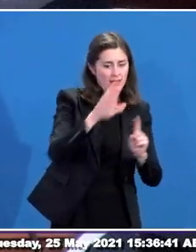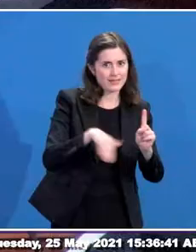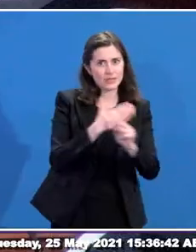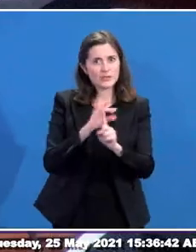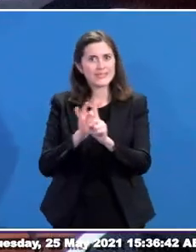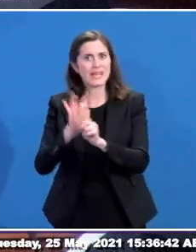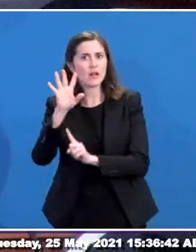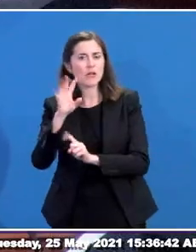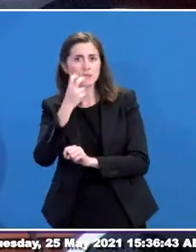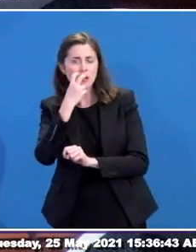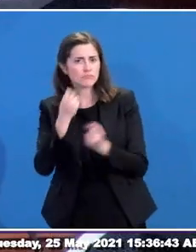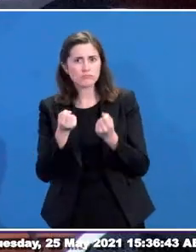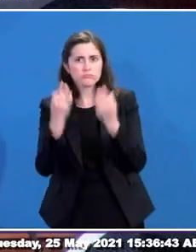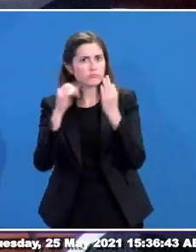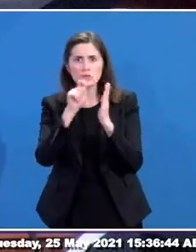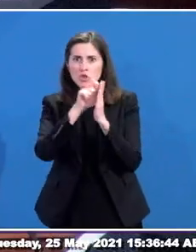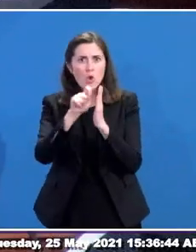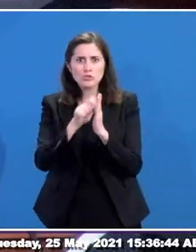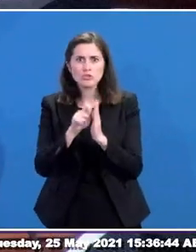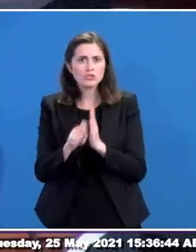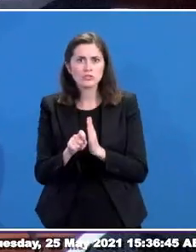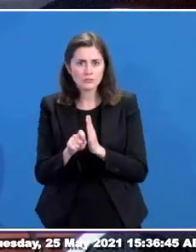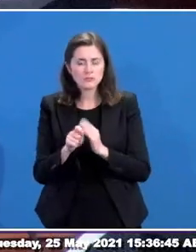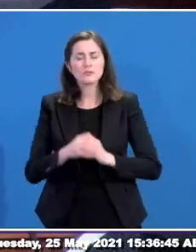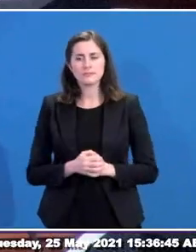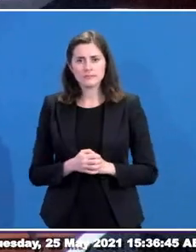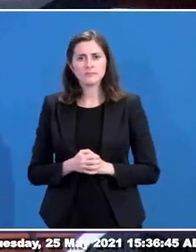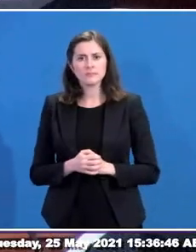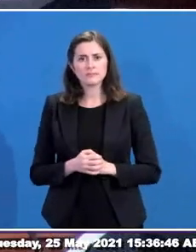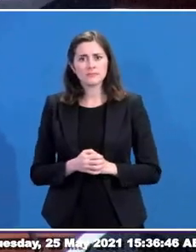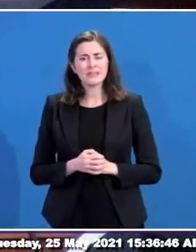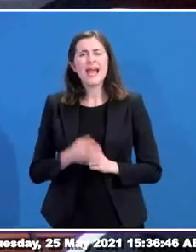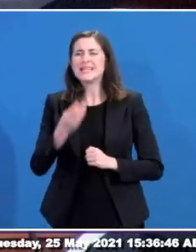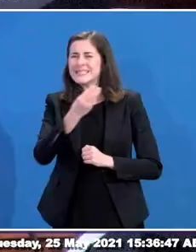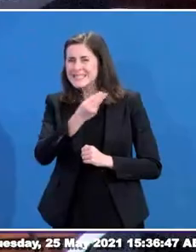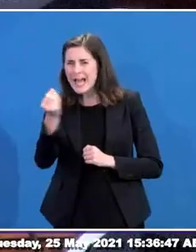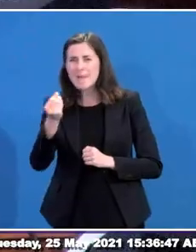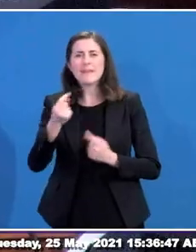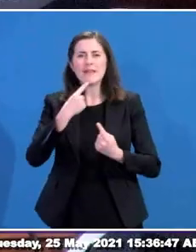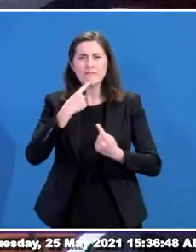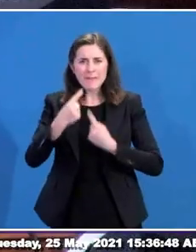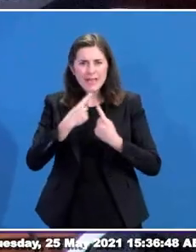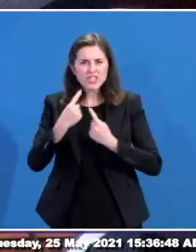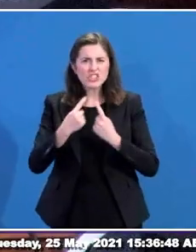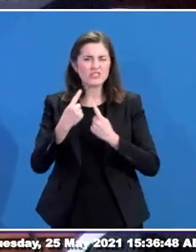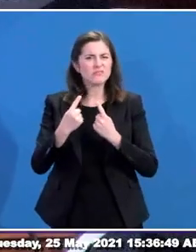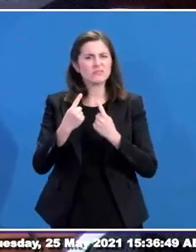You make some observations about what was recorded on shift progress notes, that's 5.3.2.